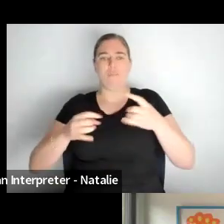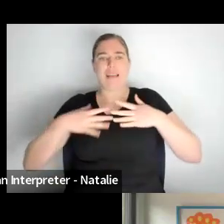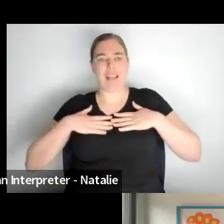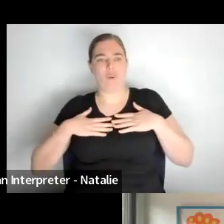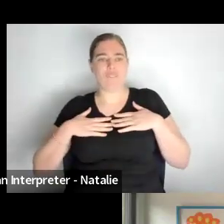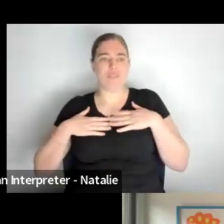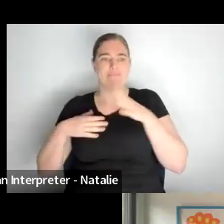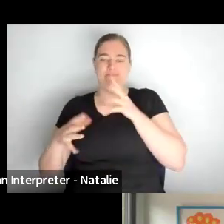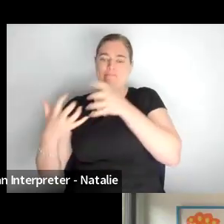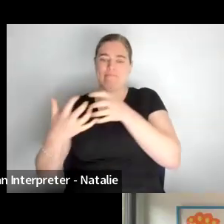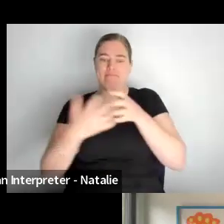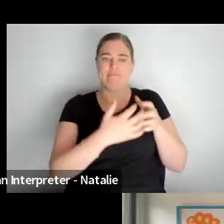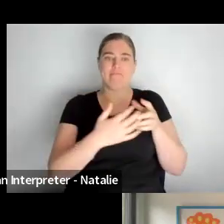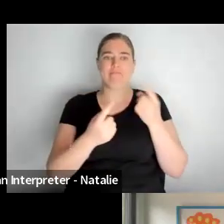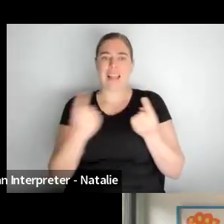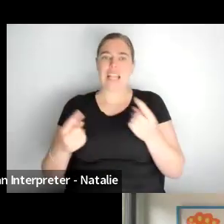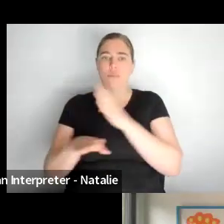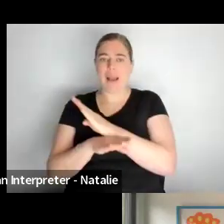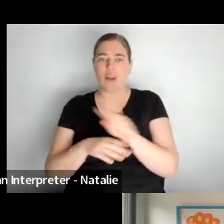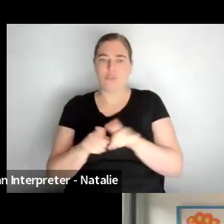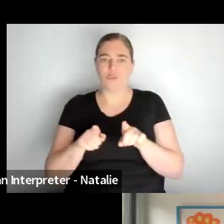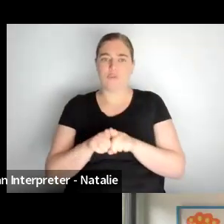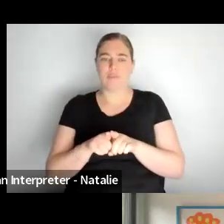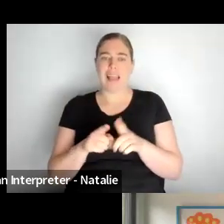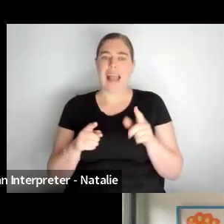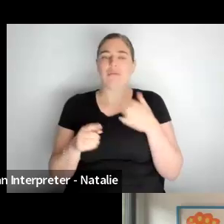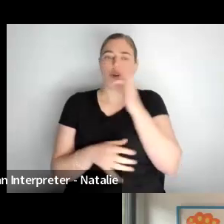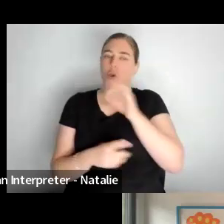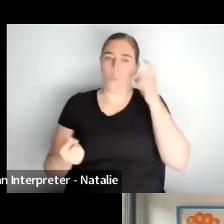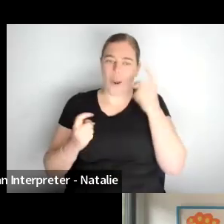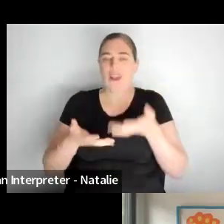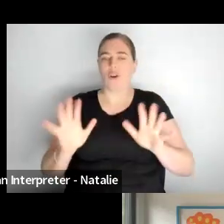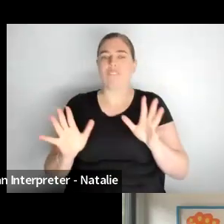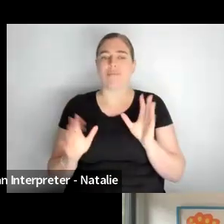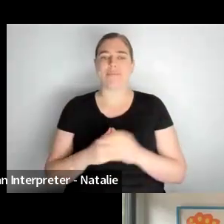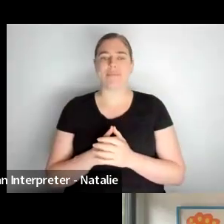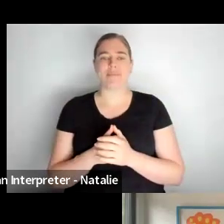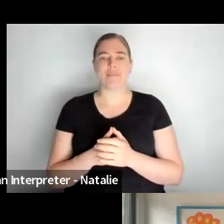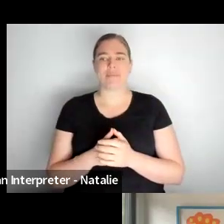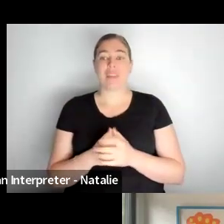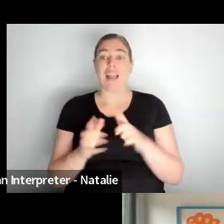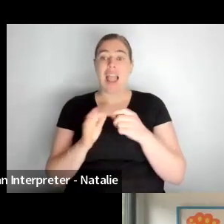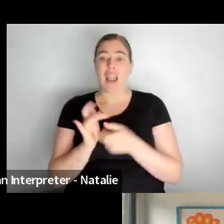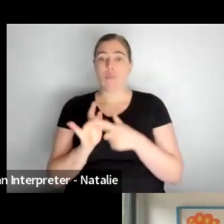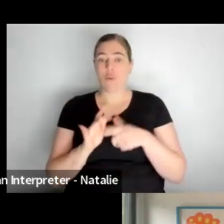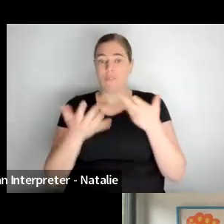panels. So don't be worried, and go for it. >> April, I think you've done experimental arts,